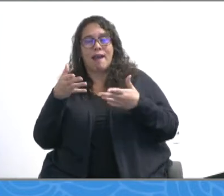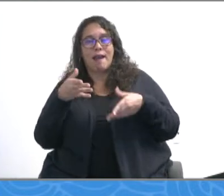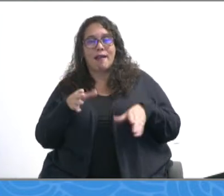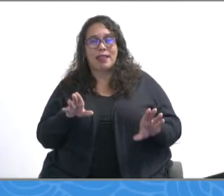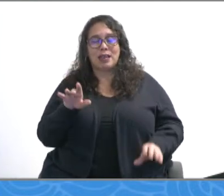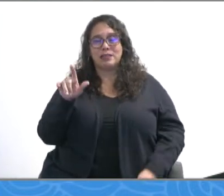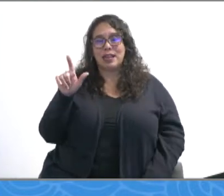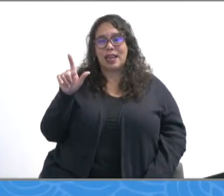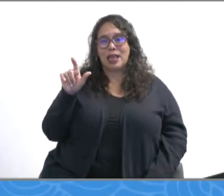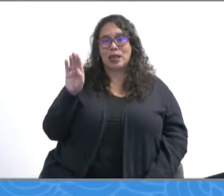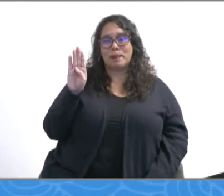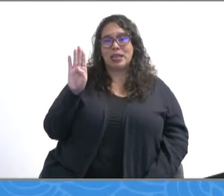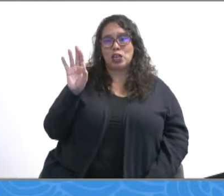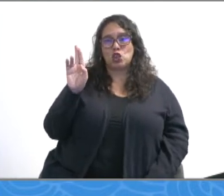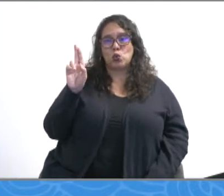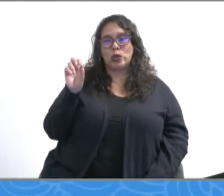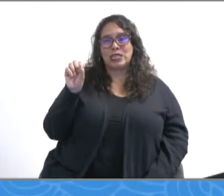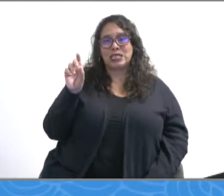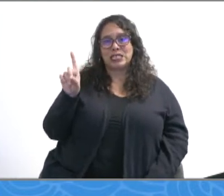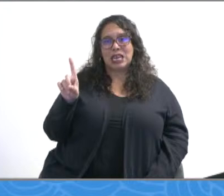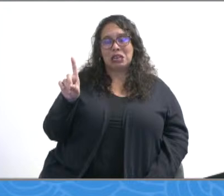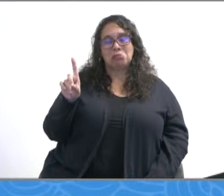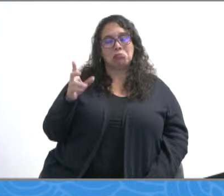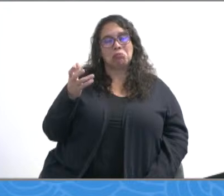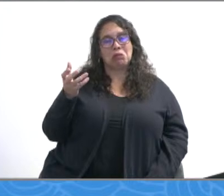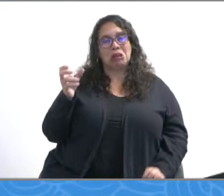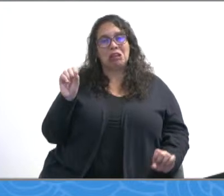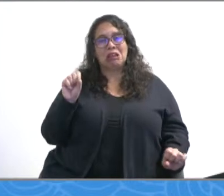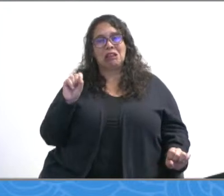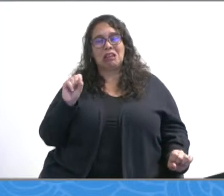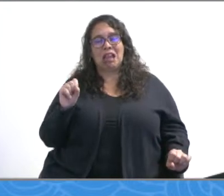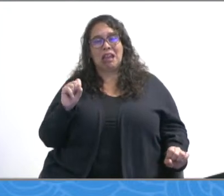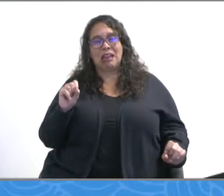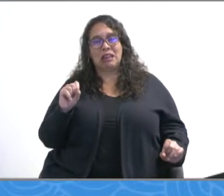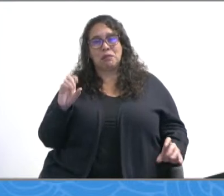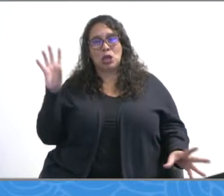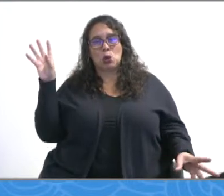to map out a cohesive, multi-year budget plan